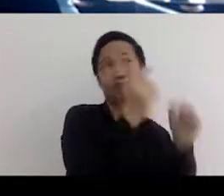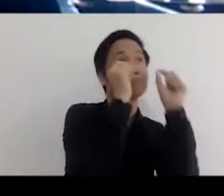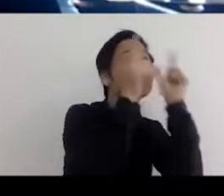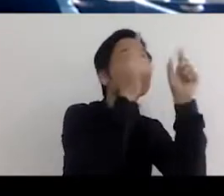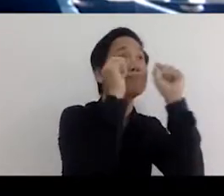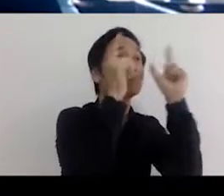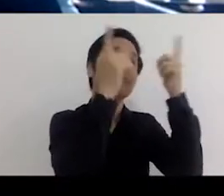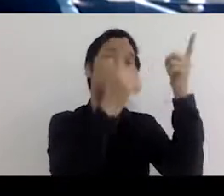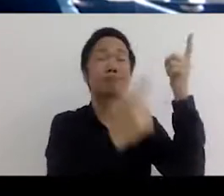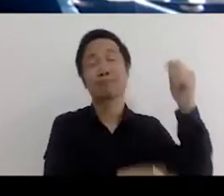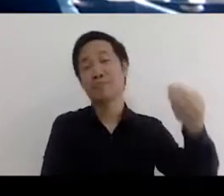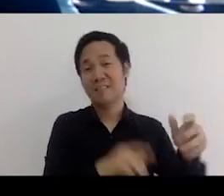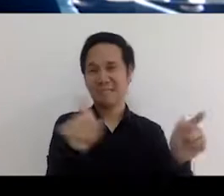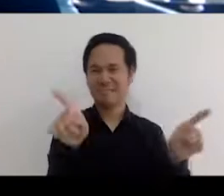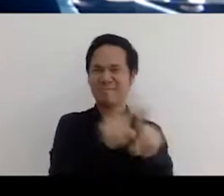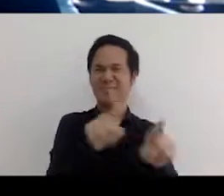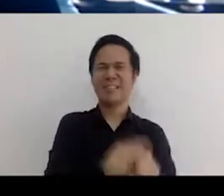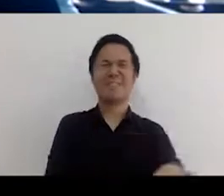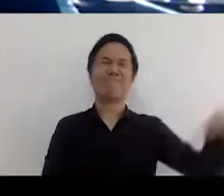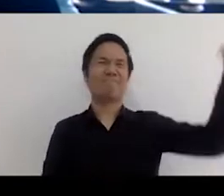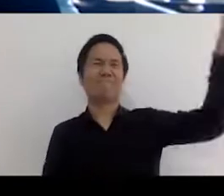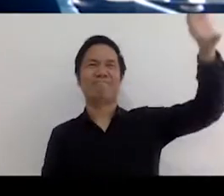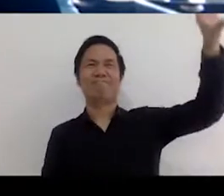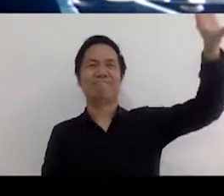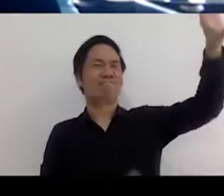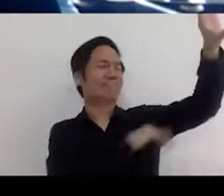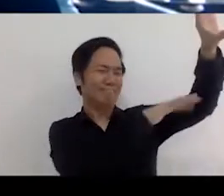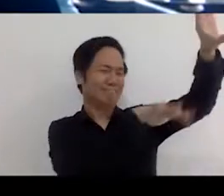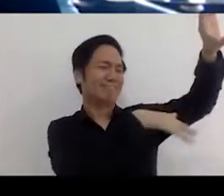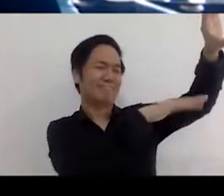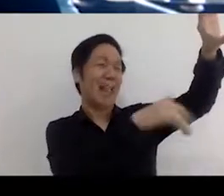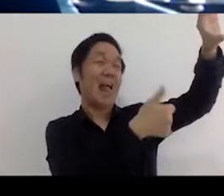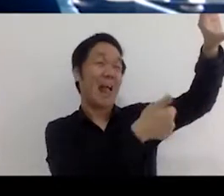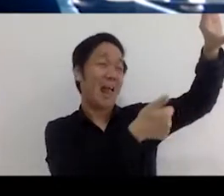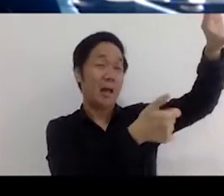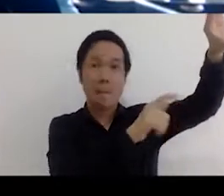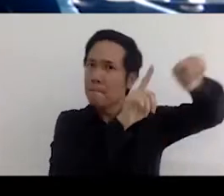Another thing that is really important is the joint programmes.